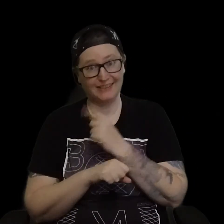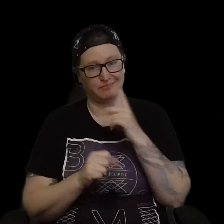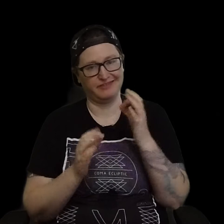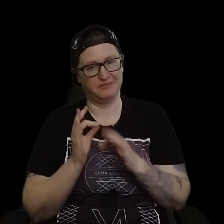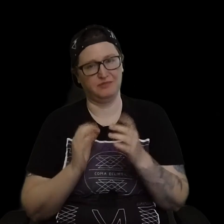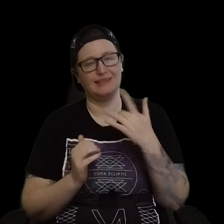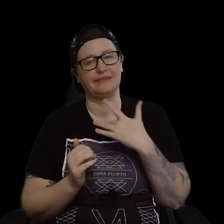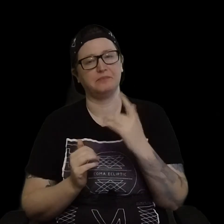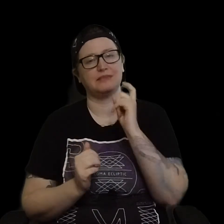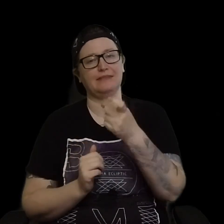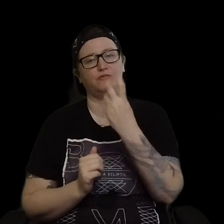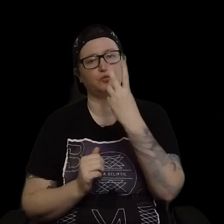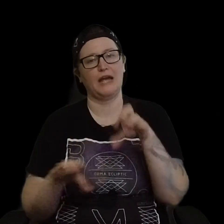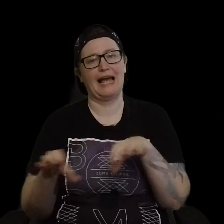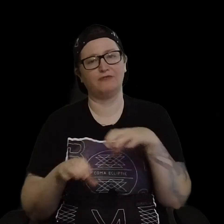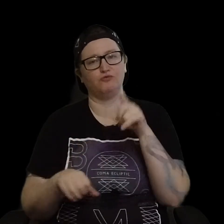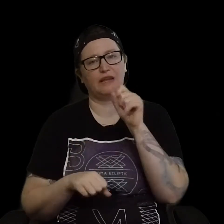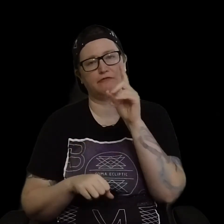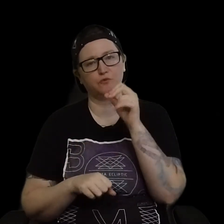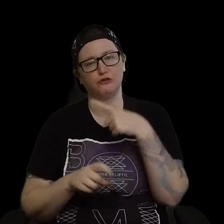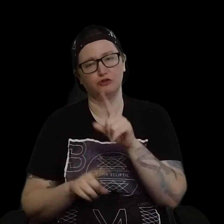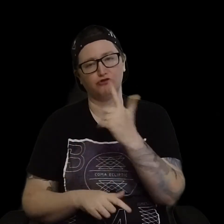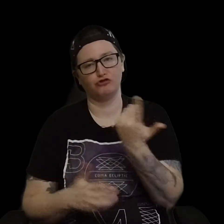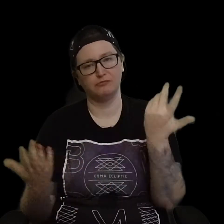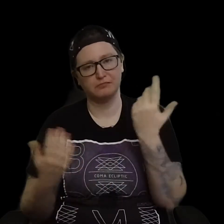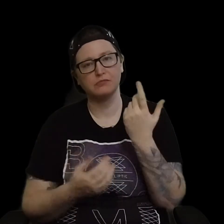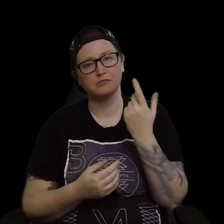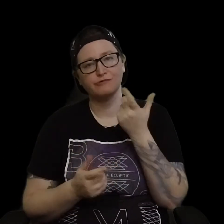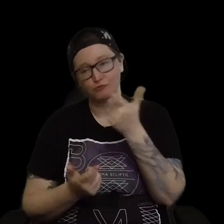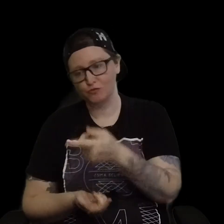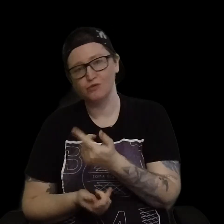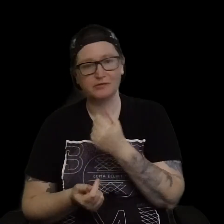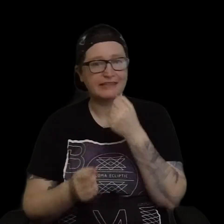so what do you do during the fight pretty simple you have two actions you know do that during your